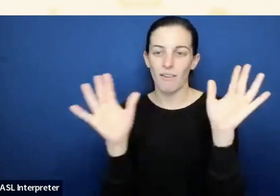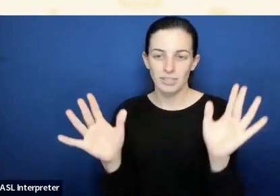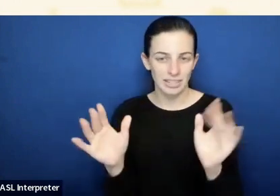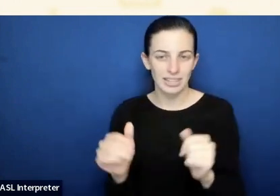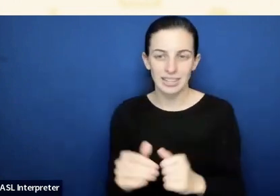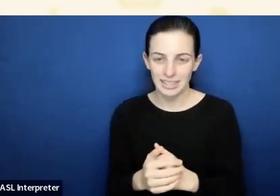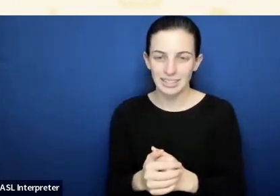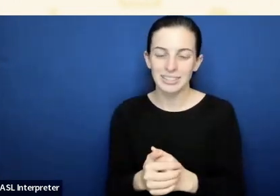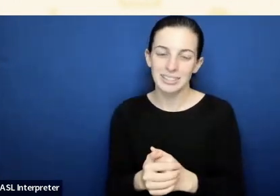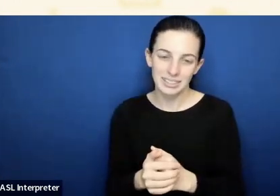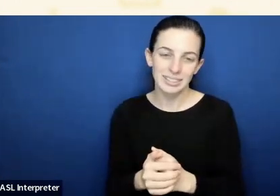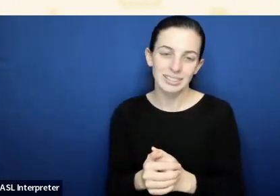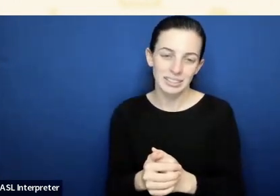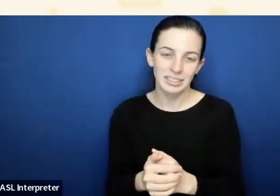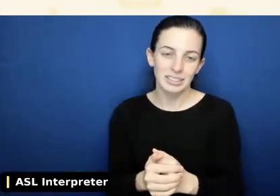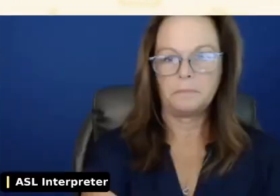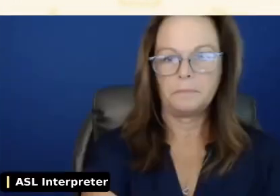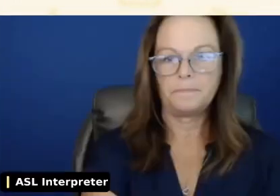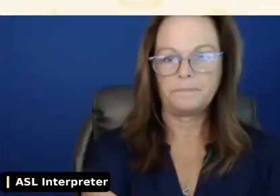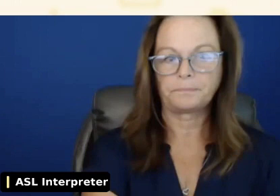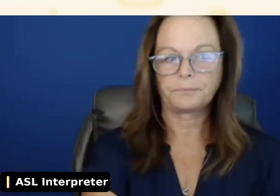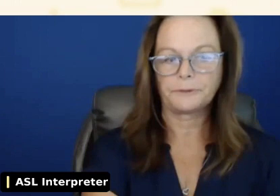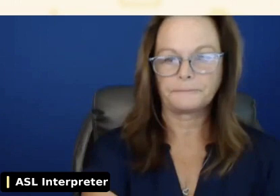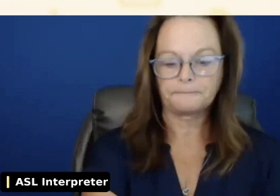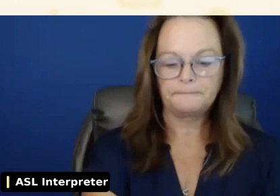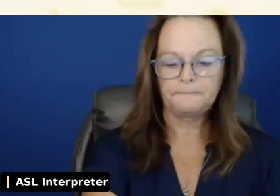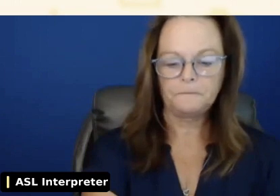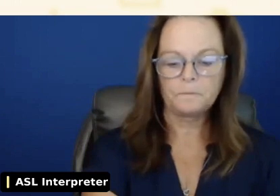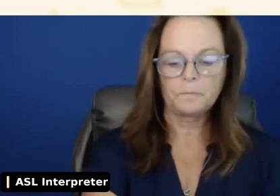But someone is dealing with understanding.